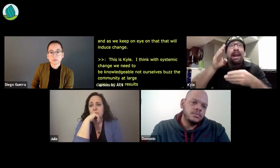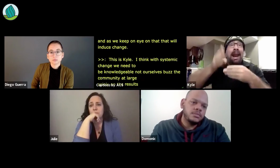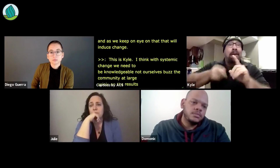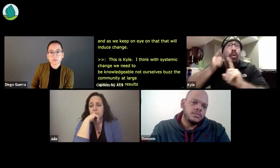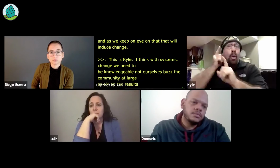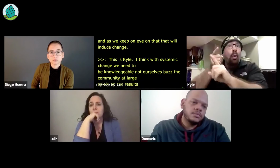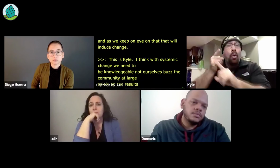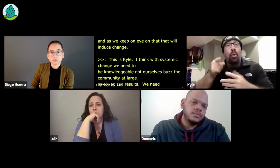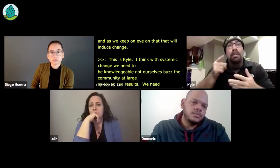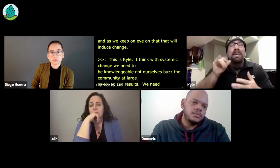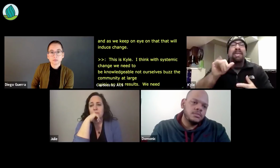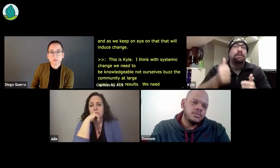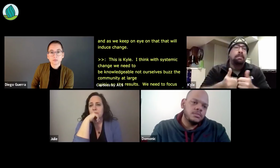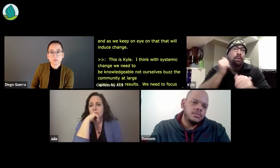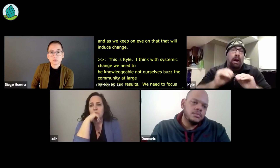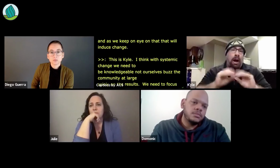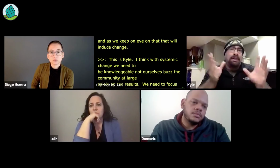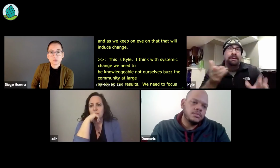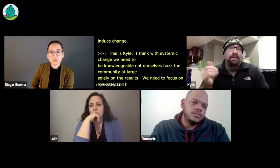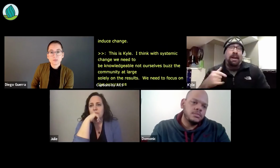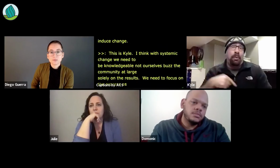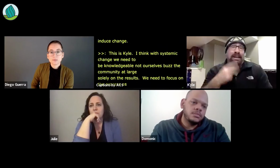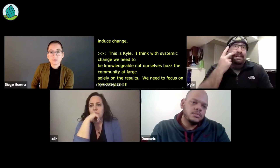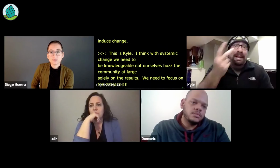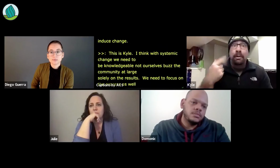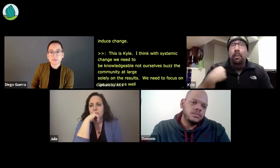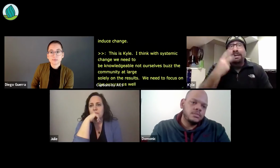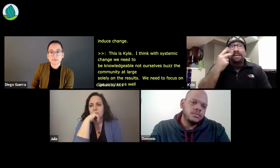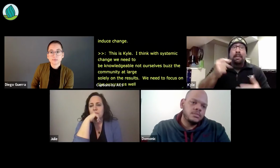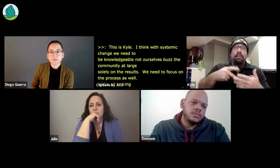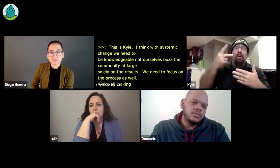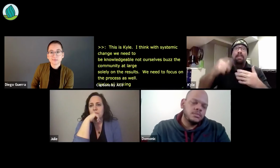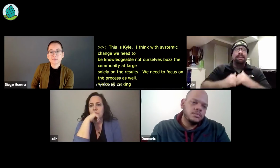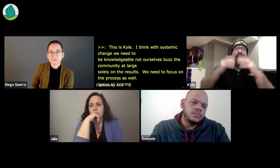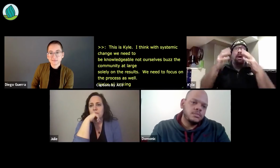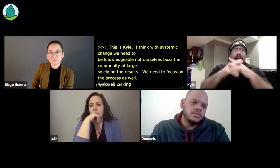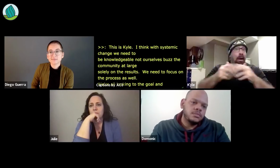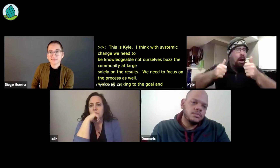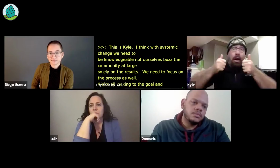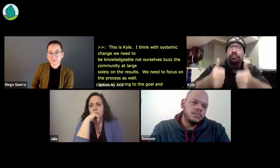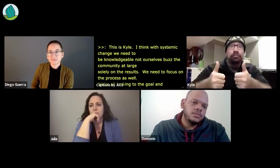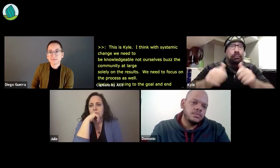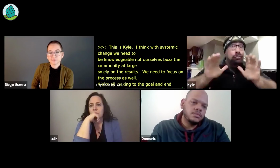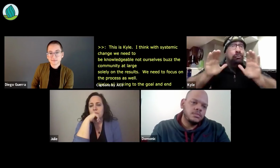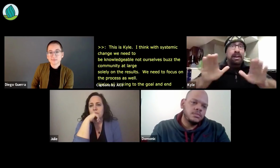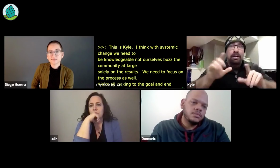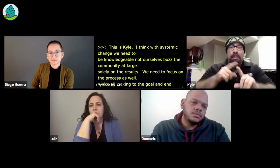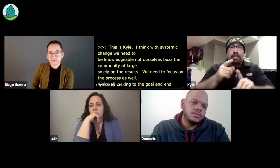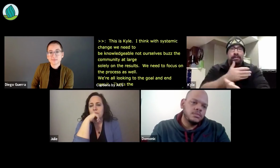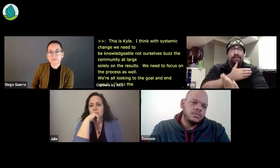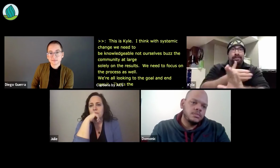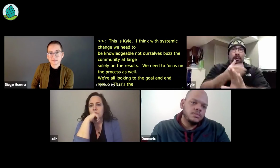That's the most obvious thing that we want to see, the program established and we're good to go. It's what takes-- what it takes to get there